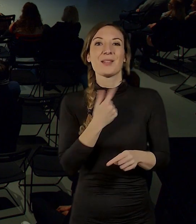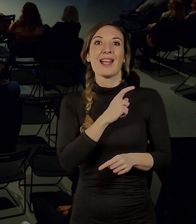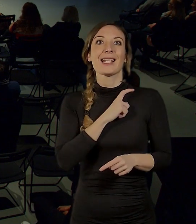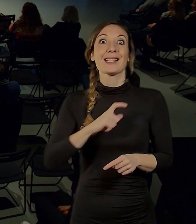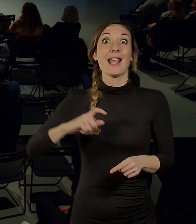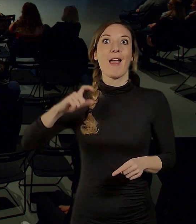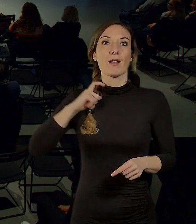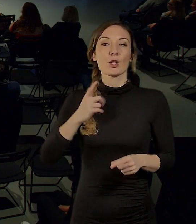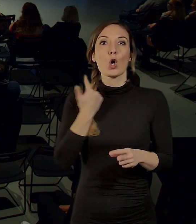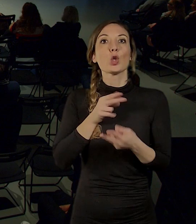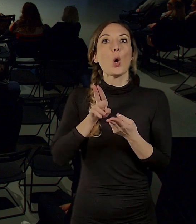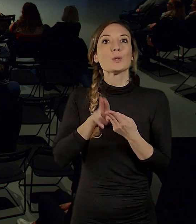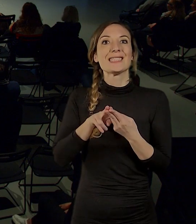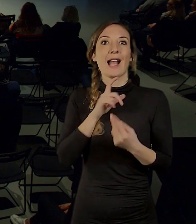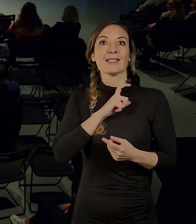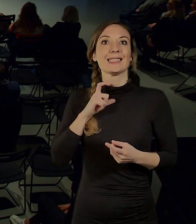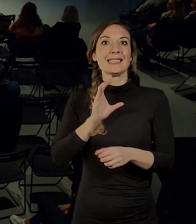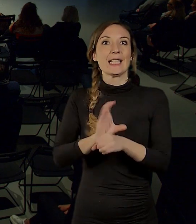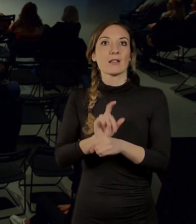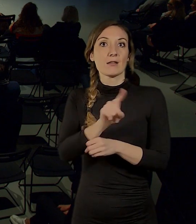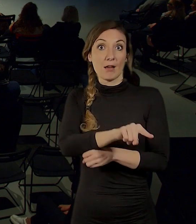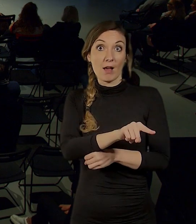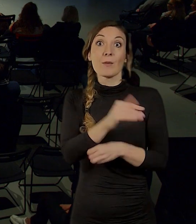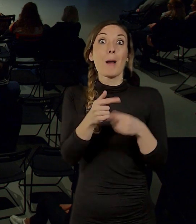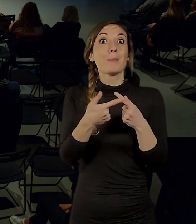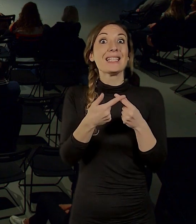an opposition representative. So it was also nice that there was that cross-section, that it wasn't just